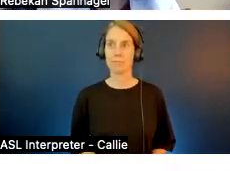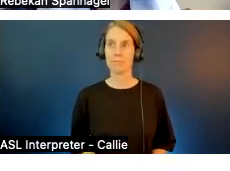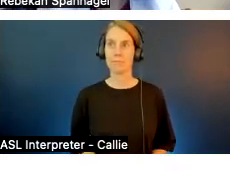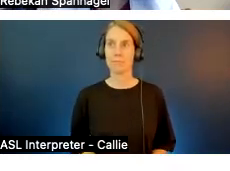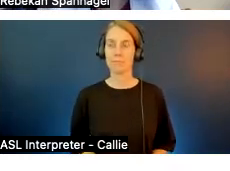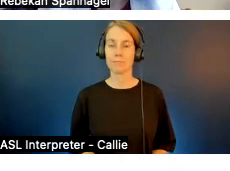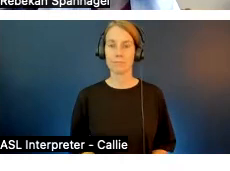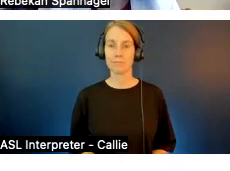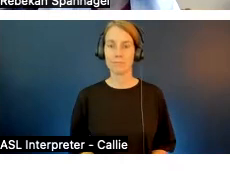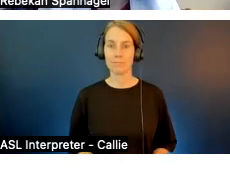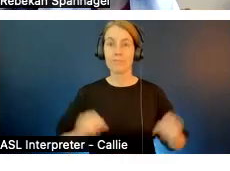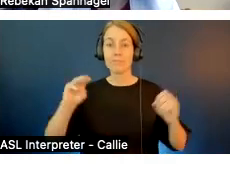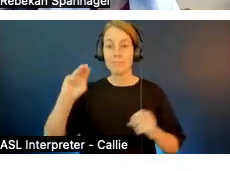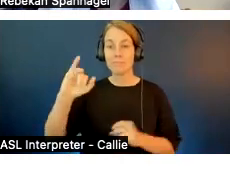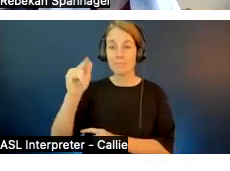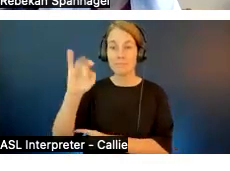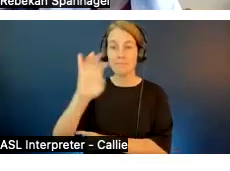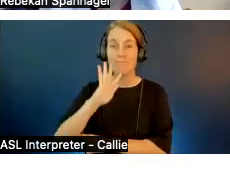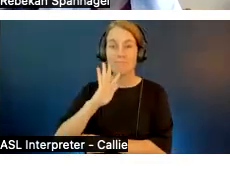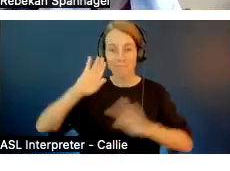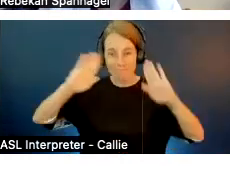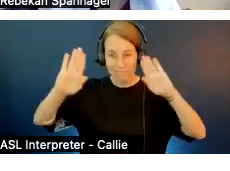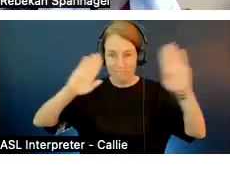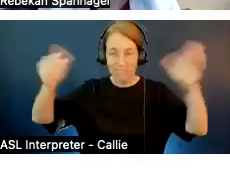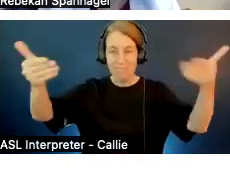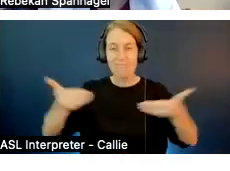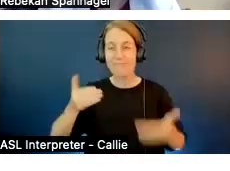All right welcome to disability rights university's session on medicaid